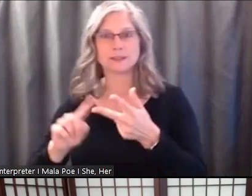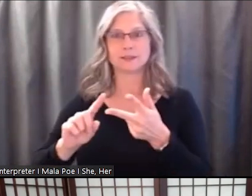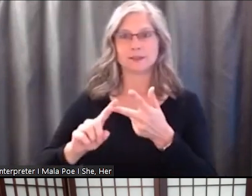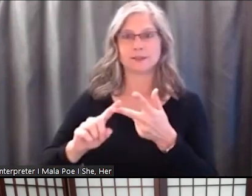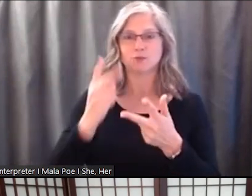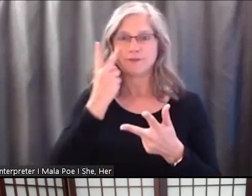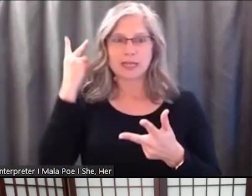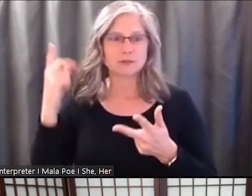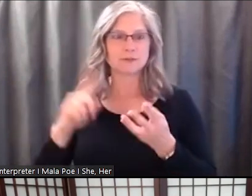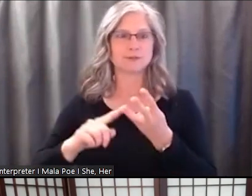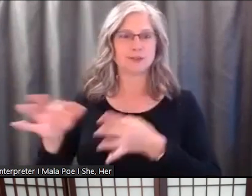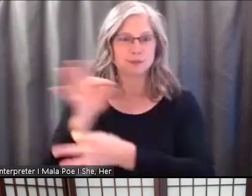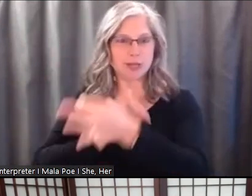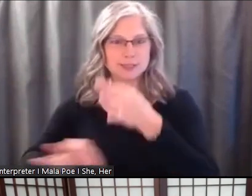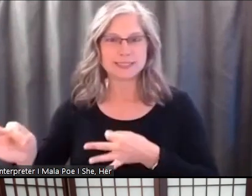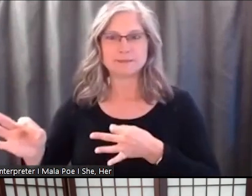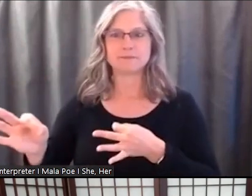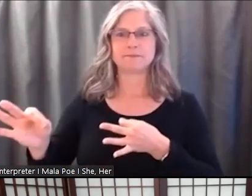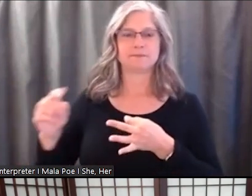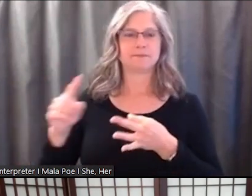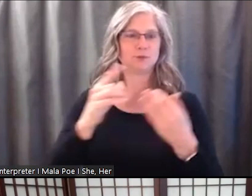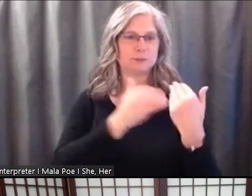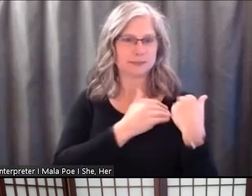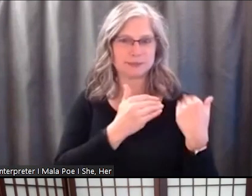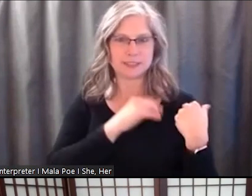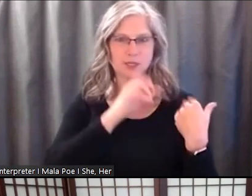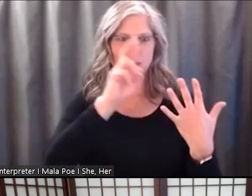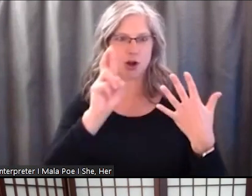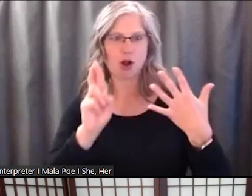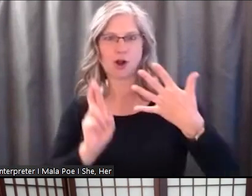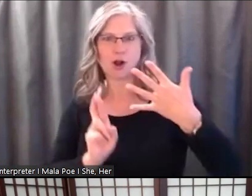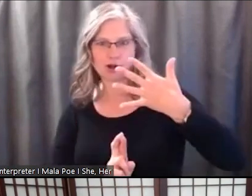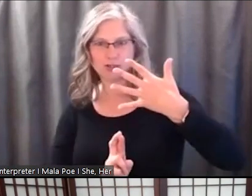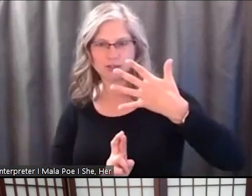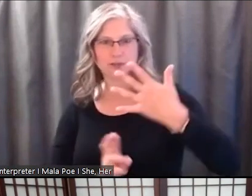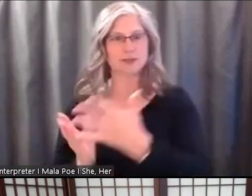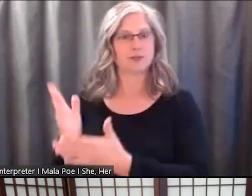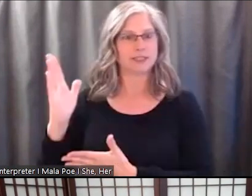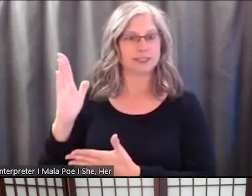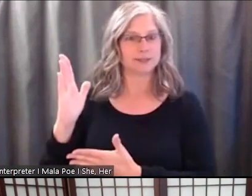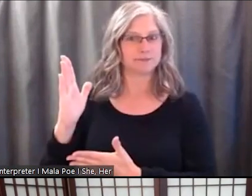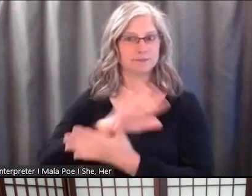Reciprocity. Responsibility. And Rights, among others.